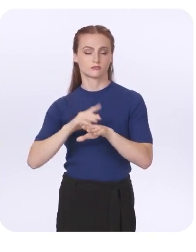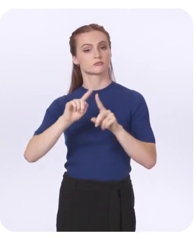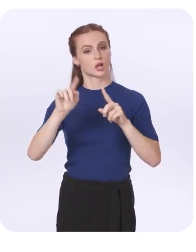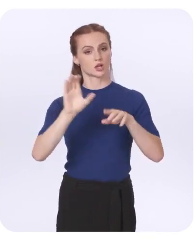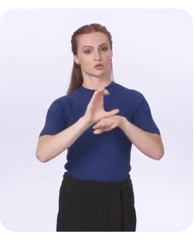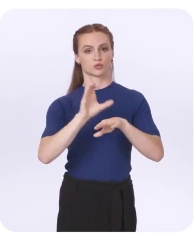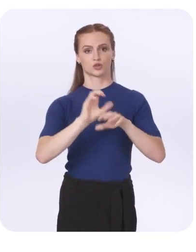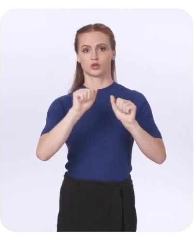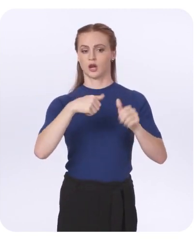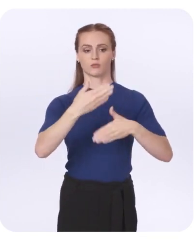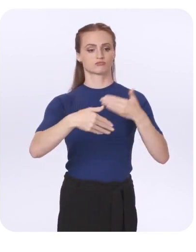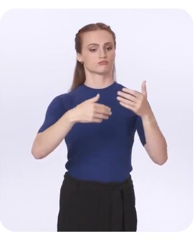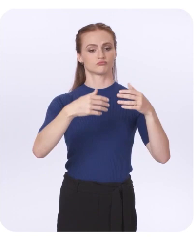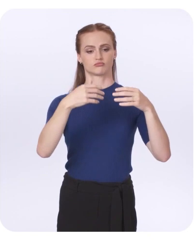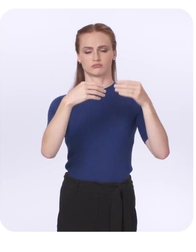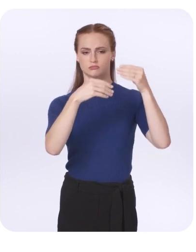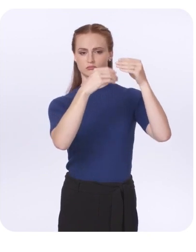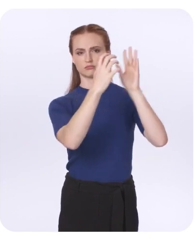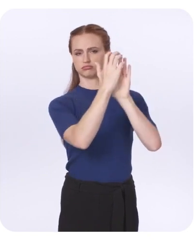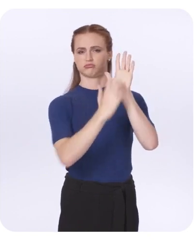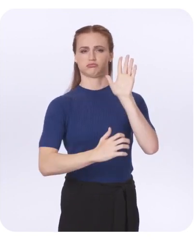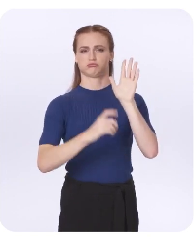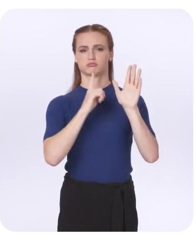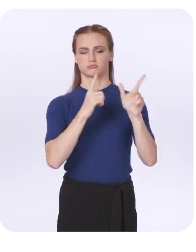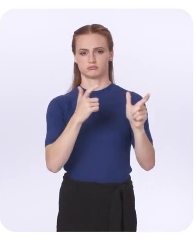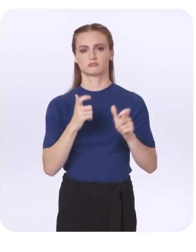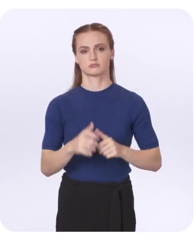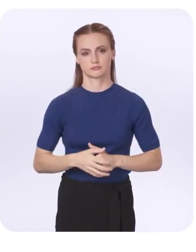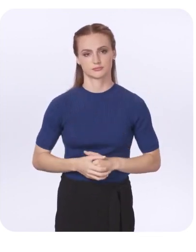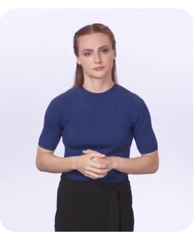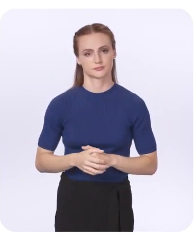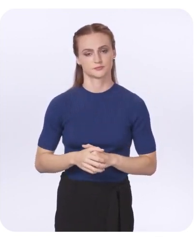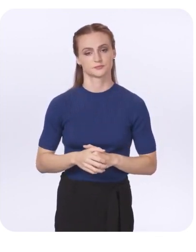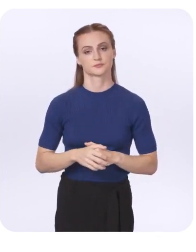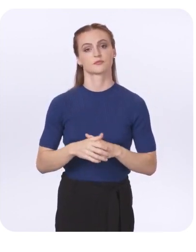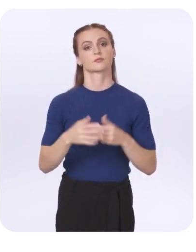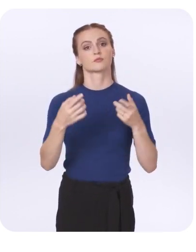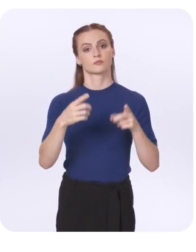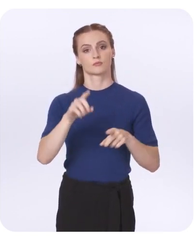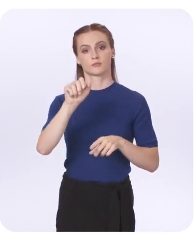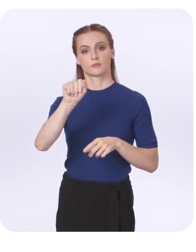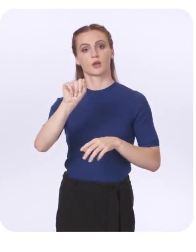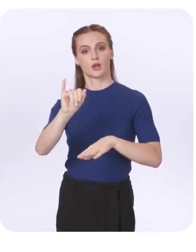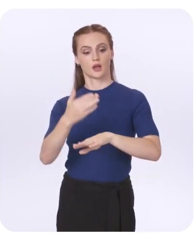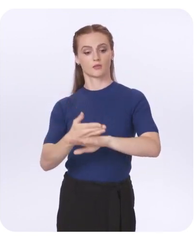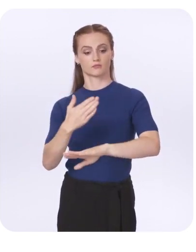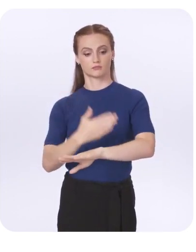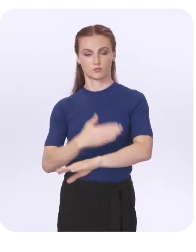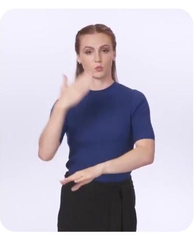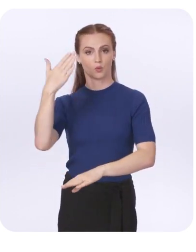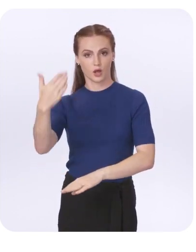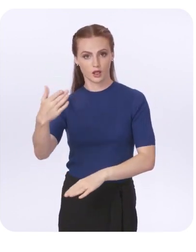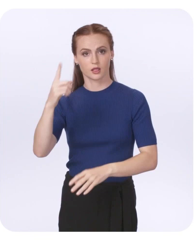So as AI gets better, we imagine a future where it will be more productive and efficient